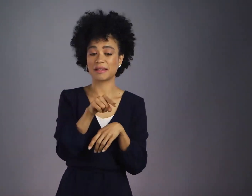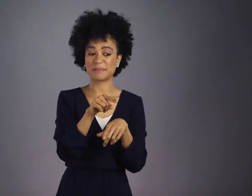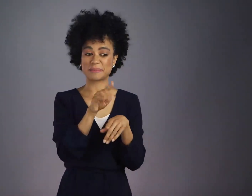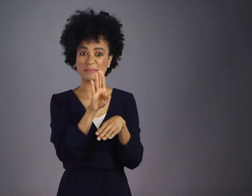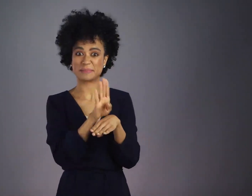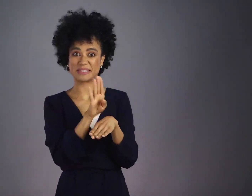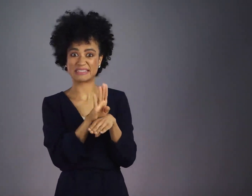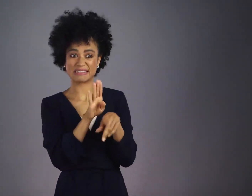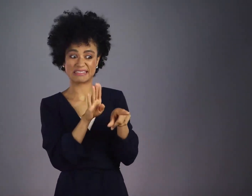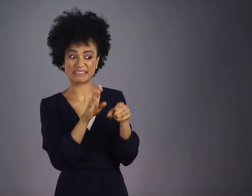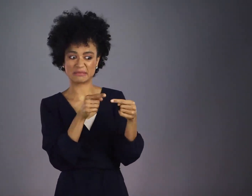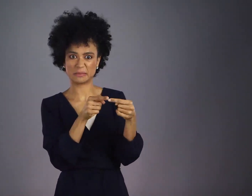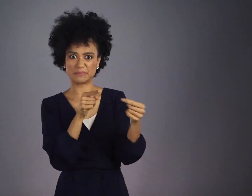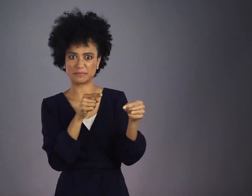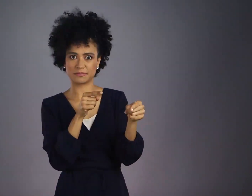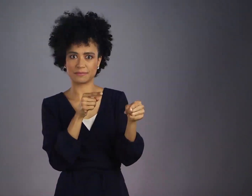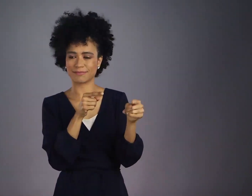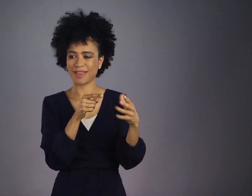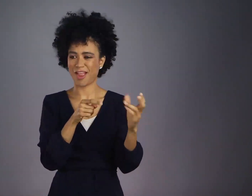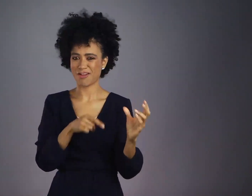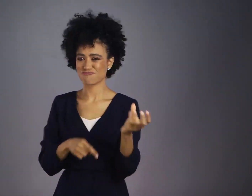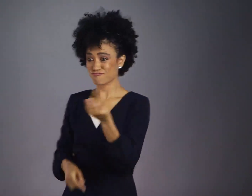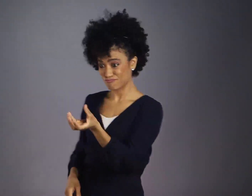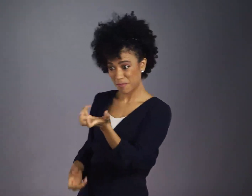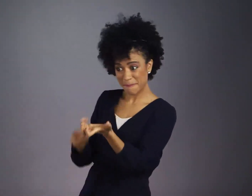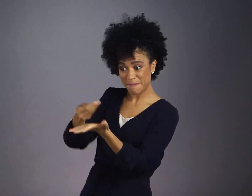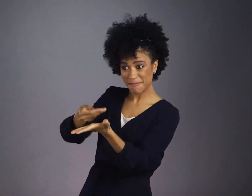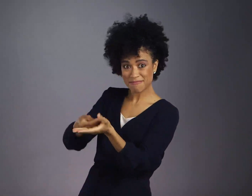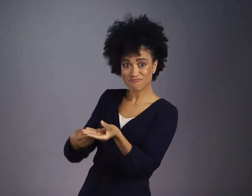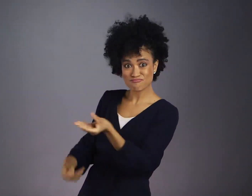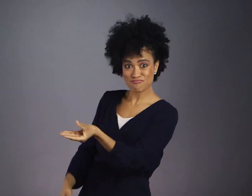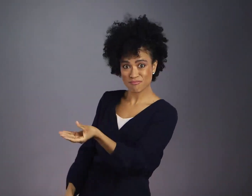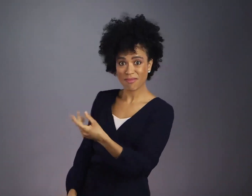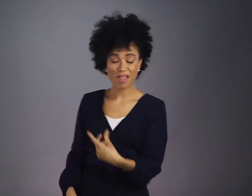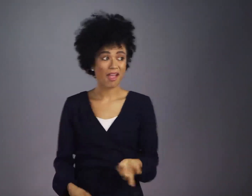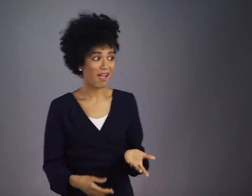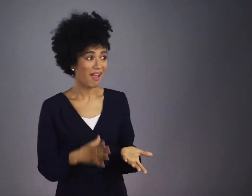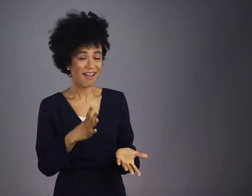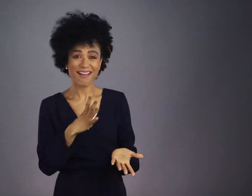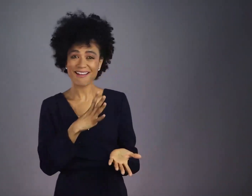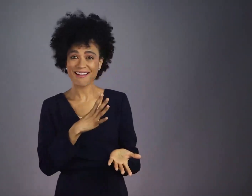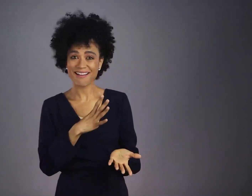While drinking, he accepted a sum of money from a bitterly hated business rival,